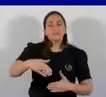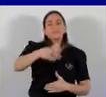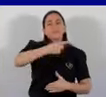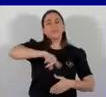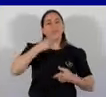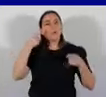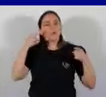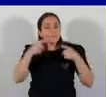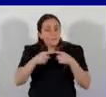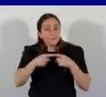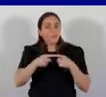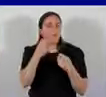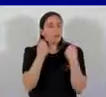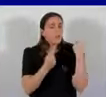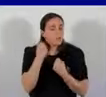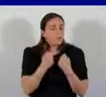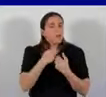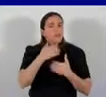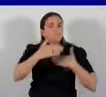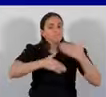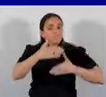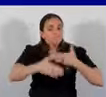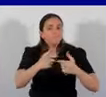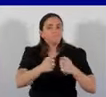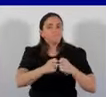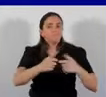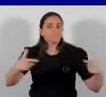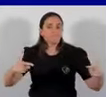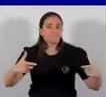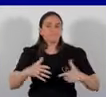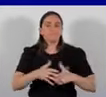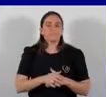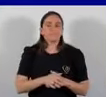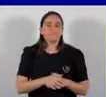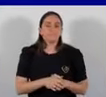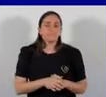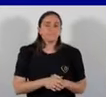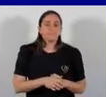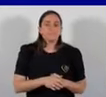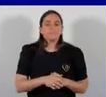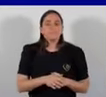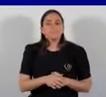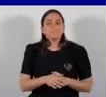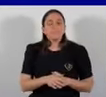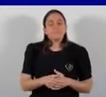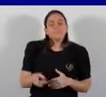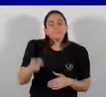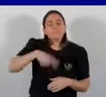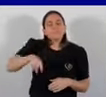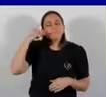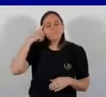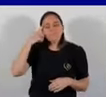I mean we aim at economic growth So look at what things are